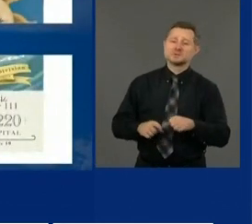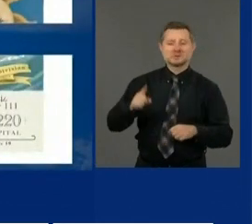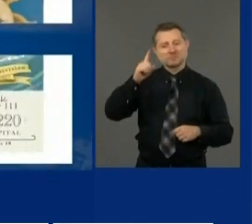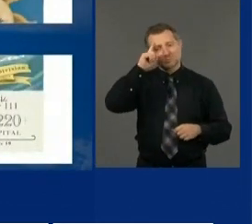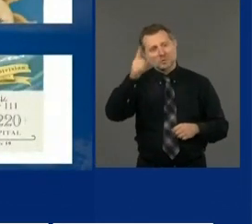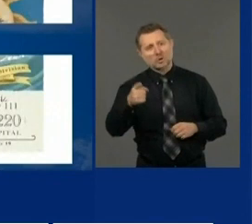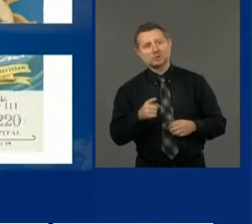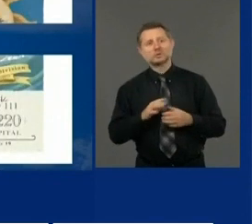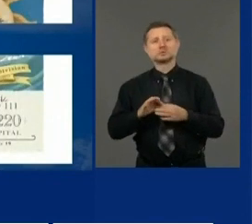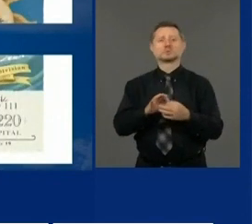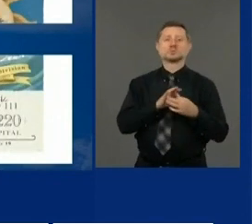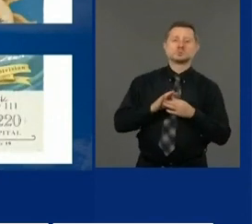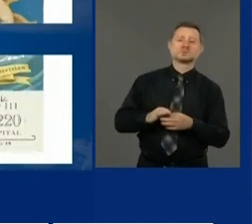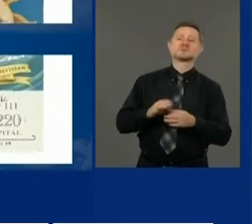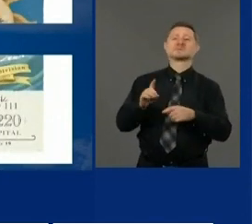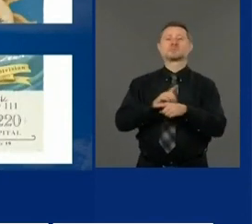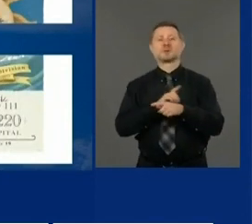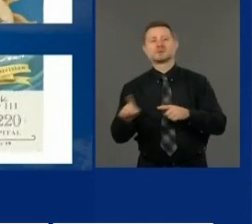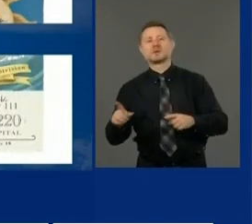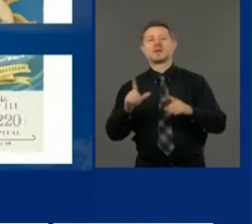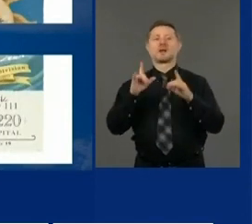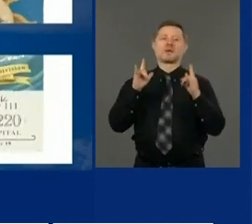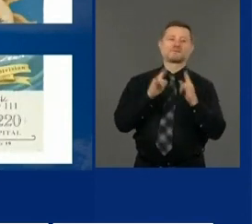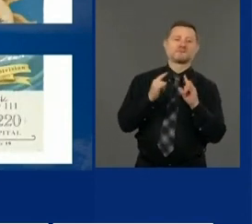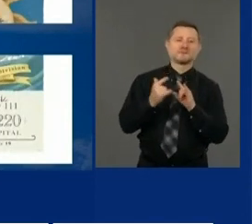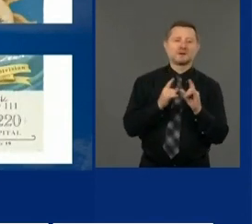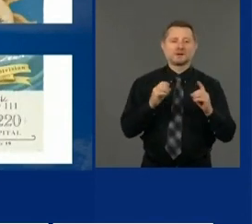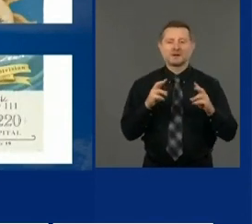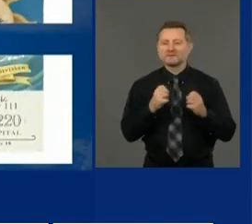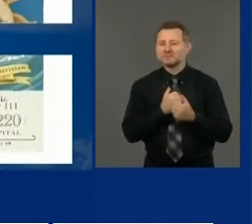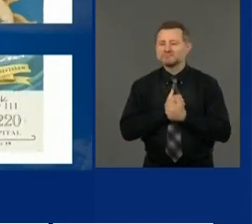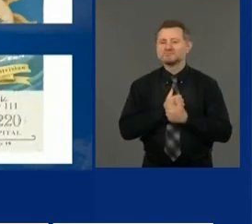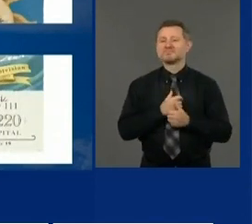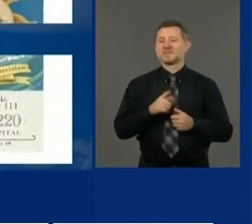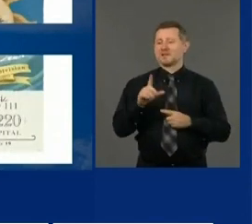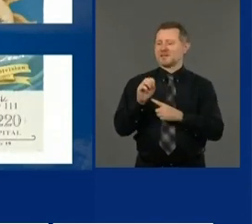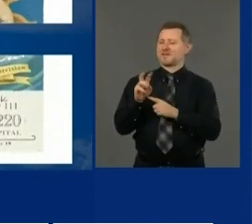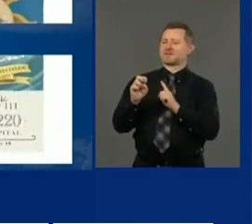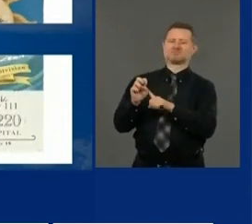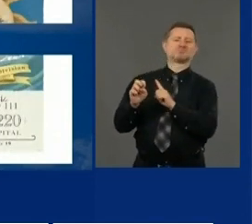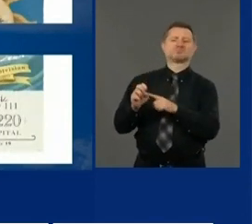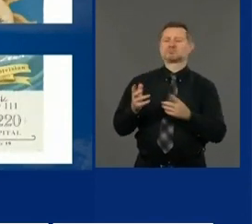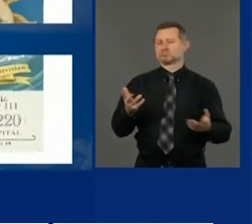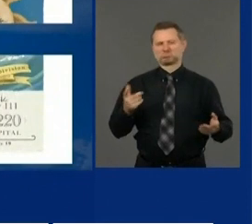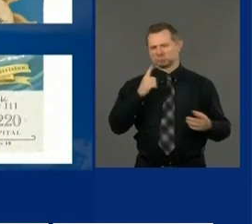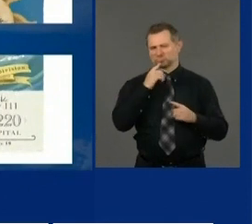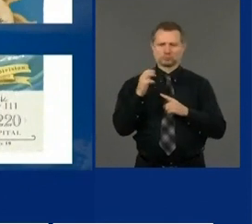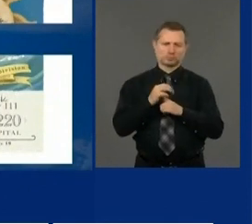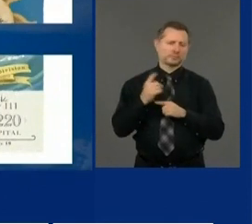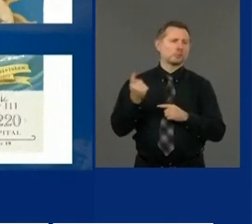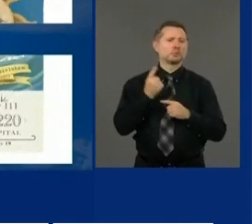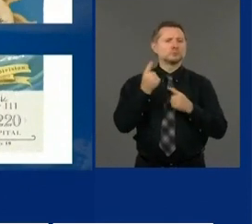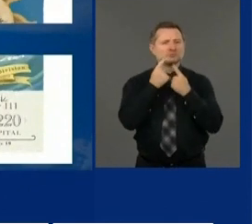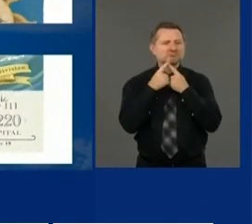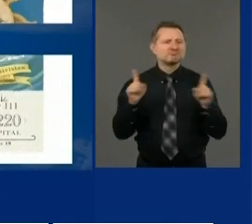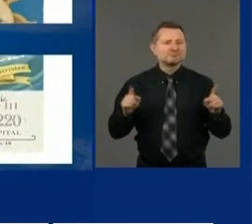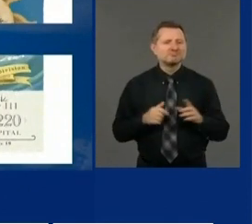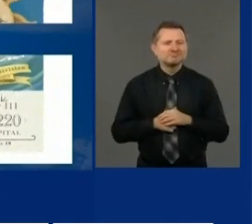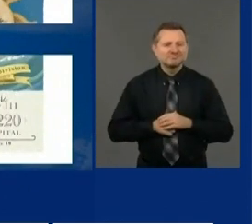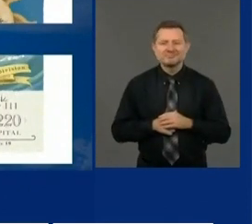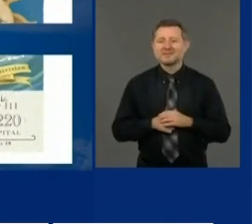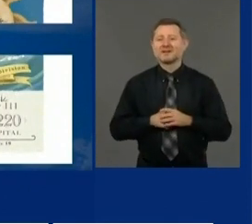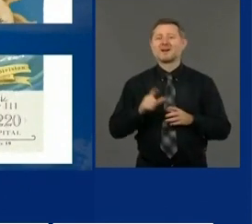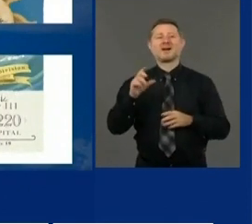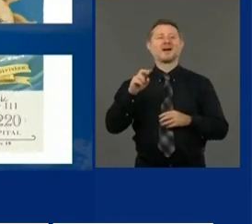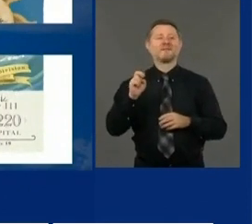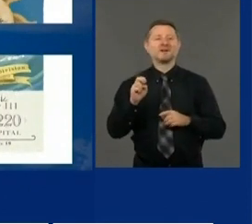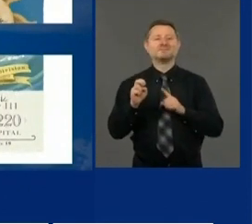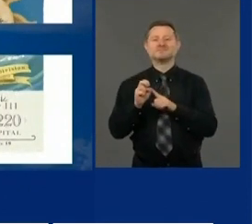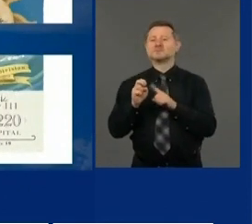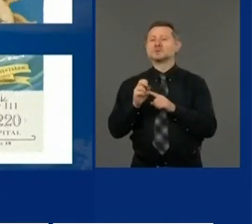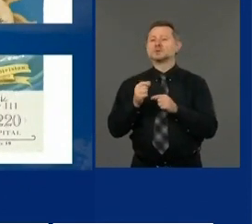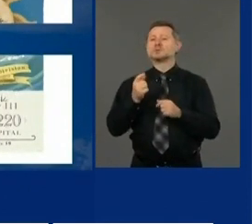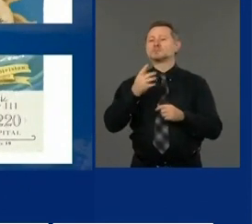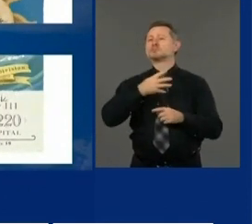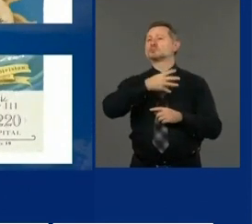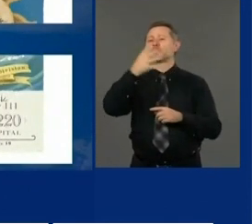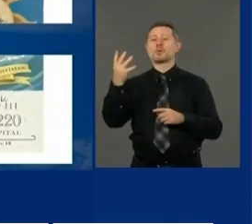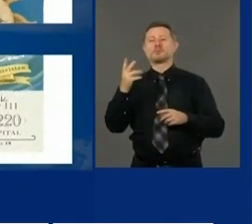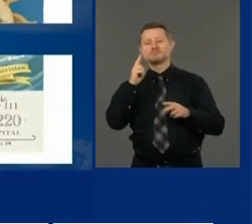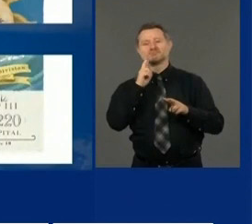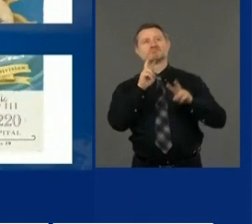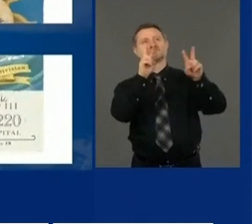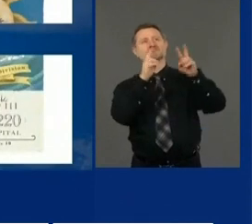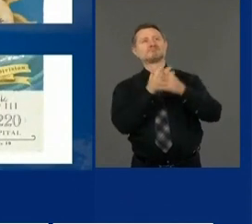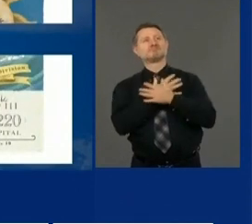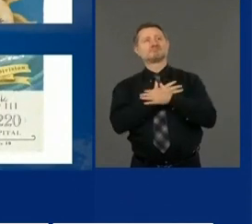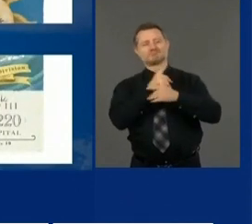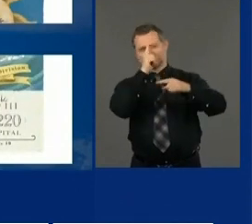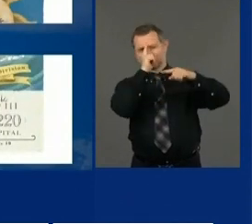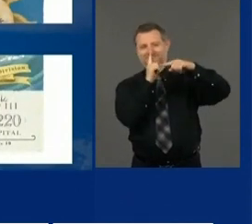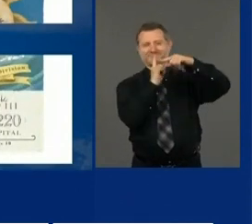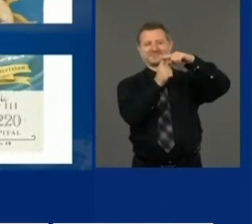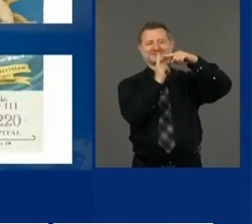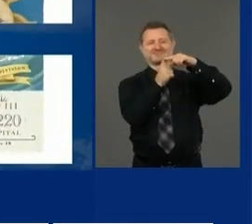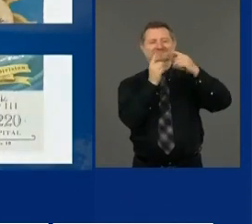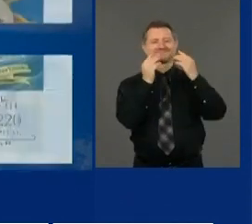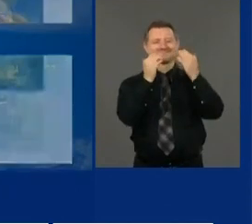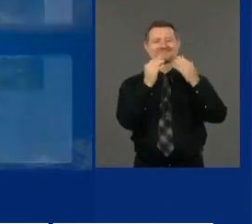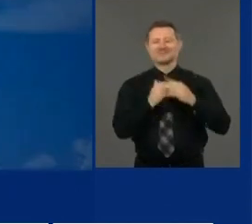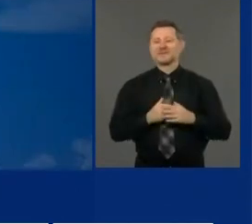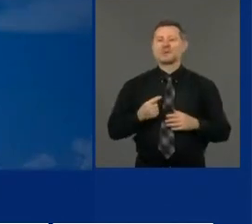EVEN WORSE THAT WAS.